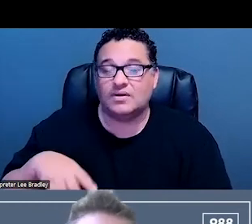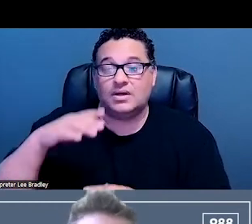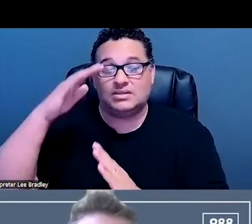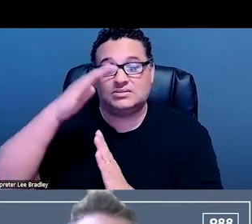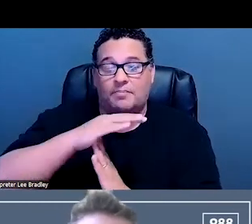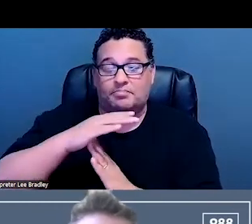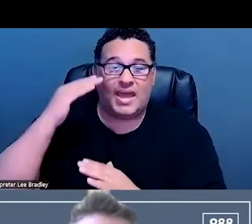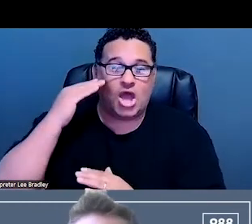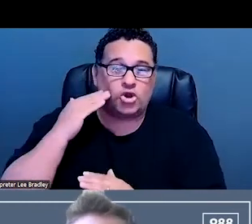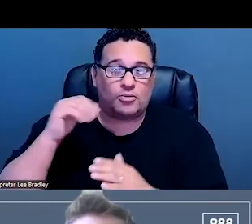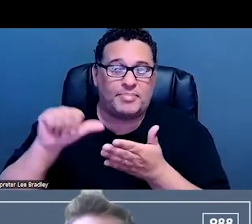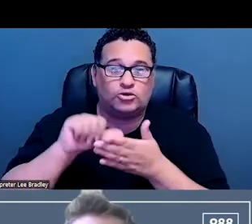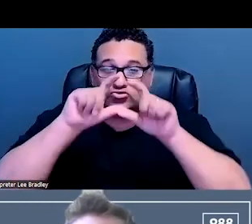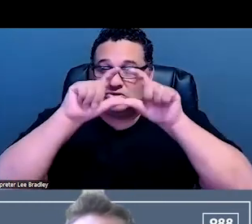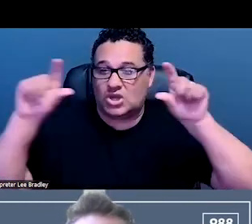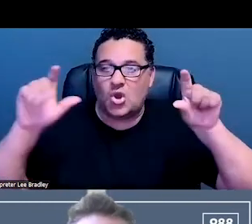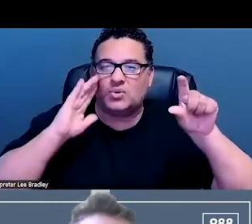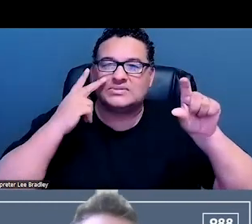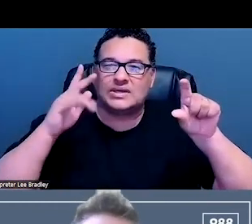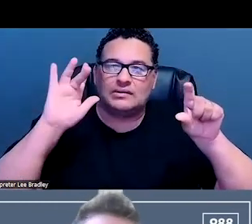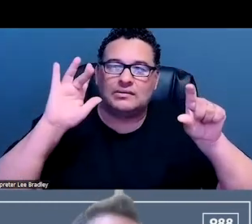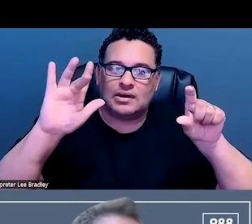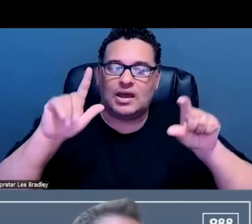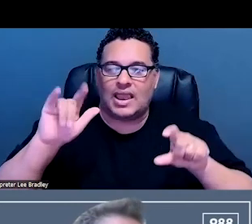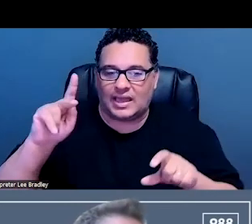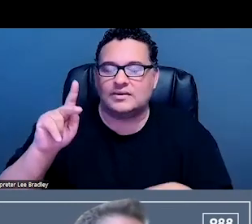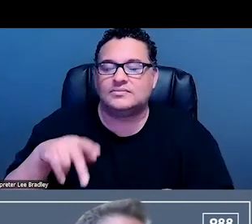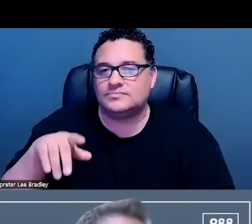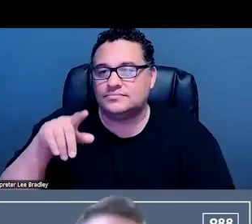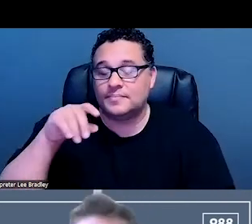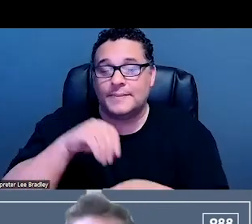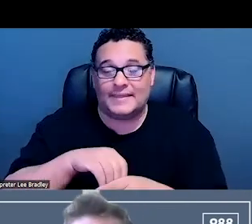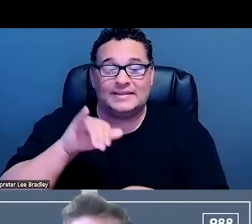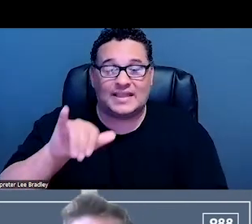YOU WILL SEE A LINK TO THAT ANNOUNCEMENT. EMBEDDED IN THAT ANNOUNCEMENT IS THE, THE